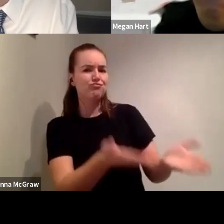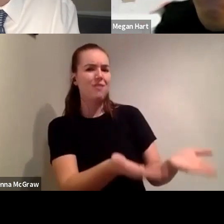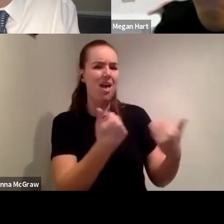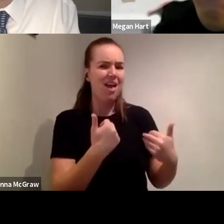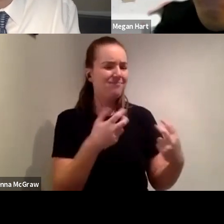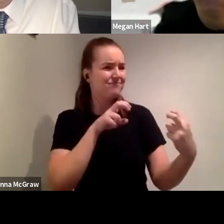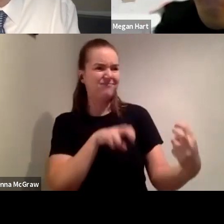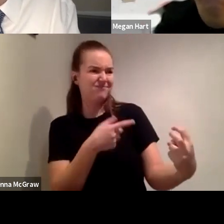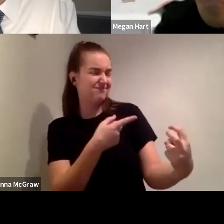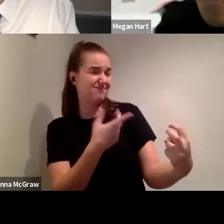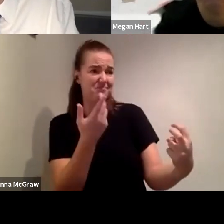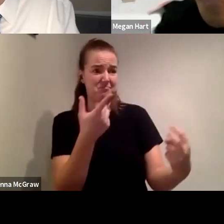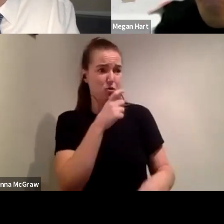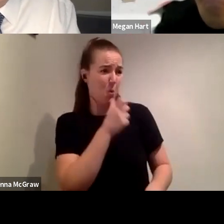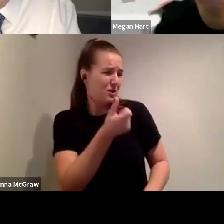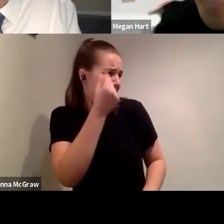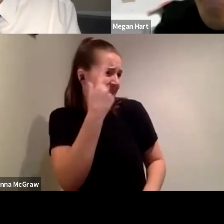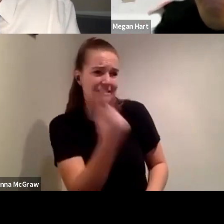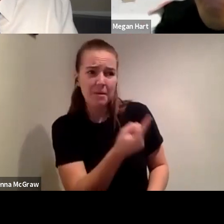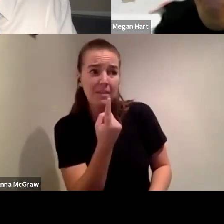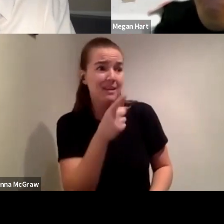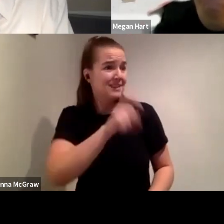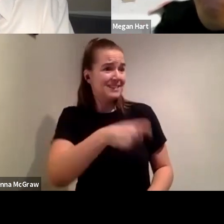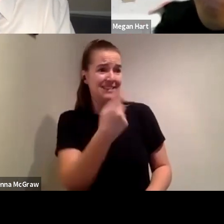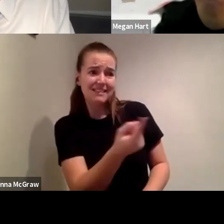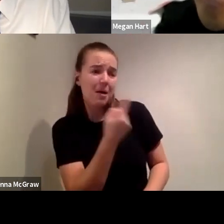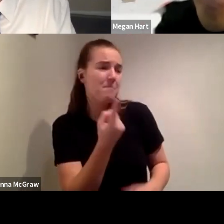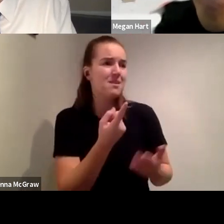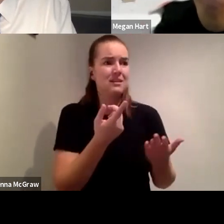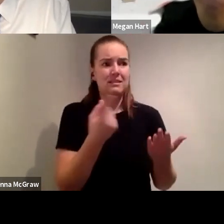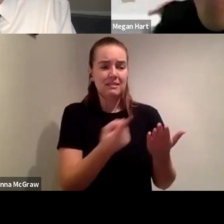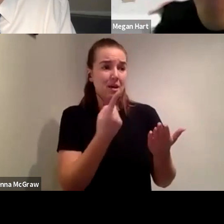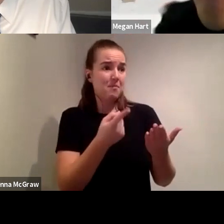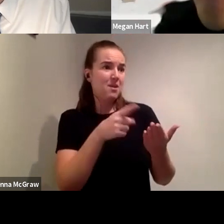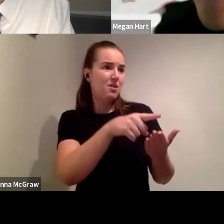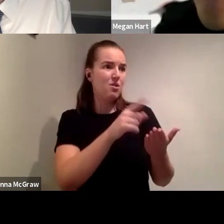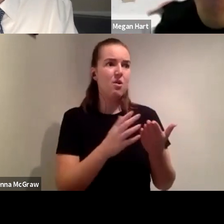We can kind of watch the data and if someone is starting to decline in a certain area